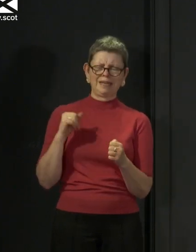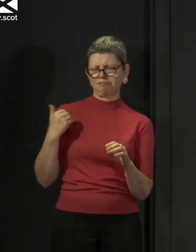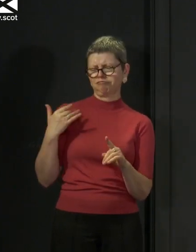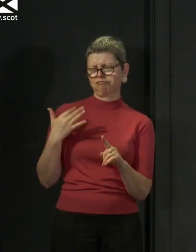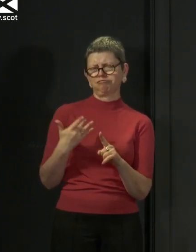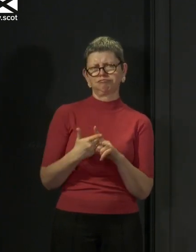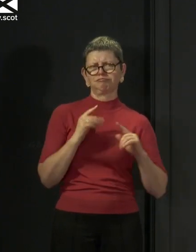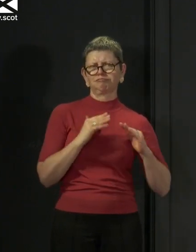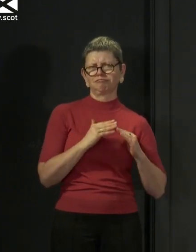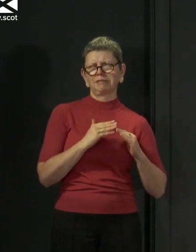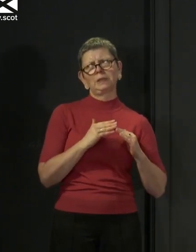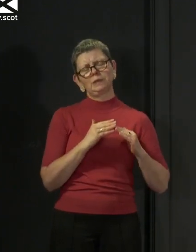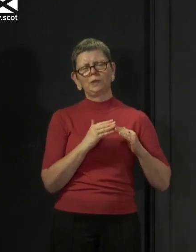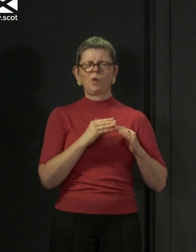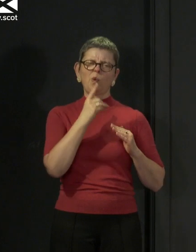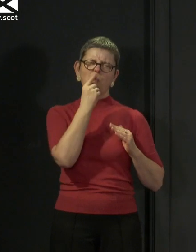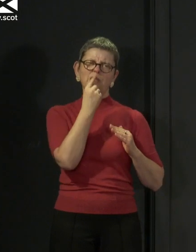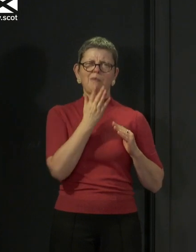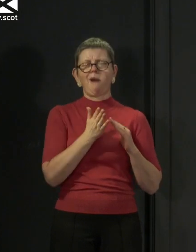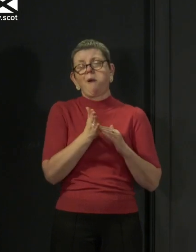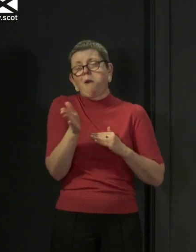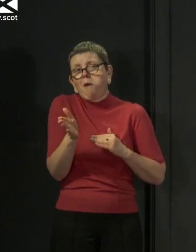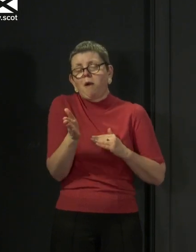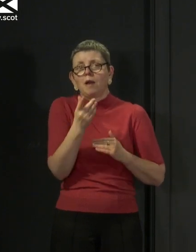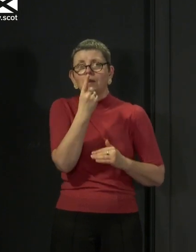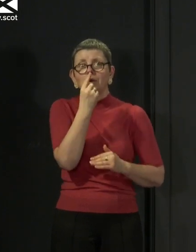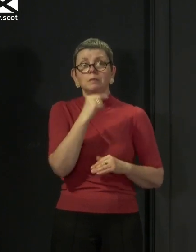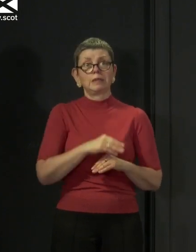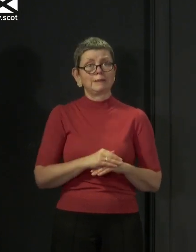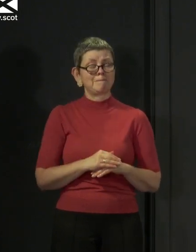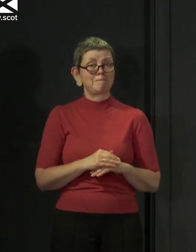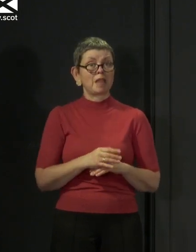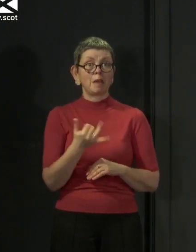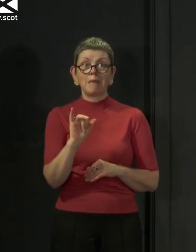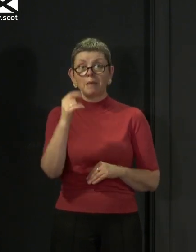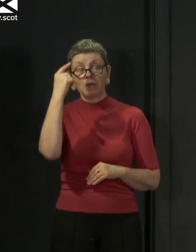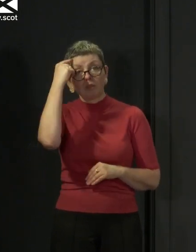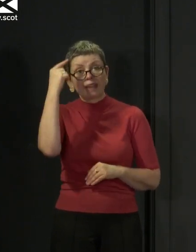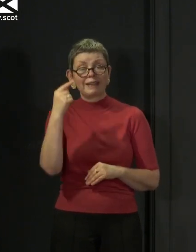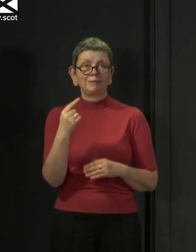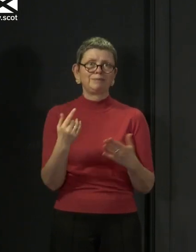ourselves one little slip. You might even think - given recent unhelpful news headlines